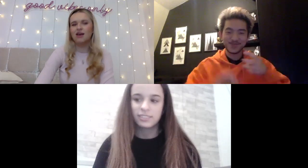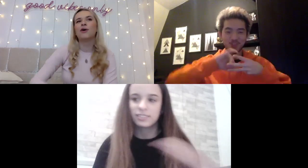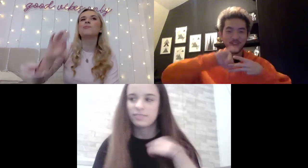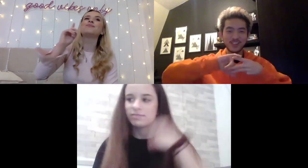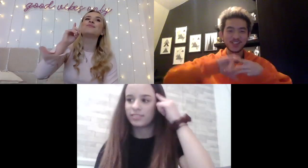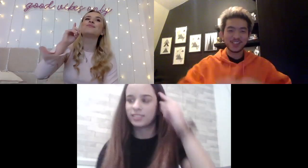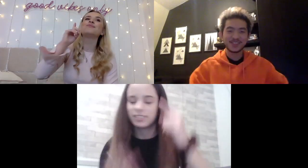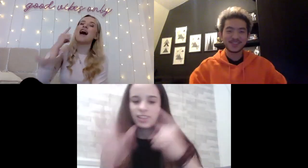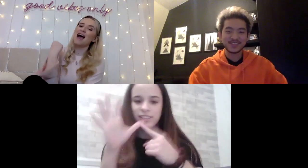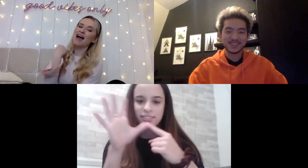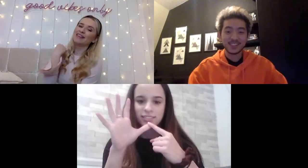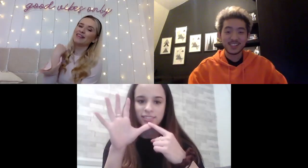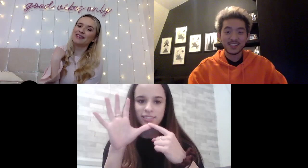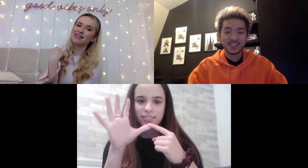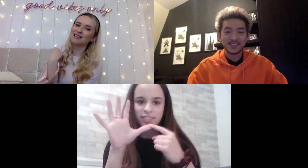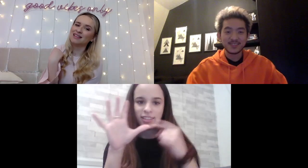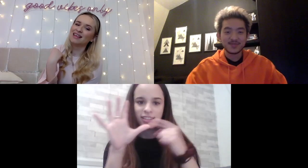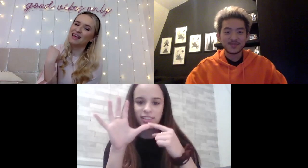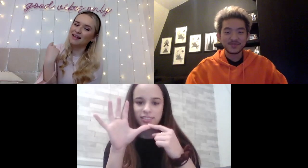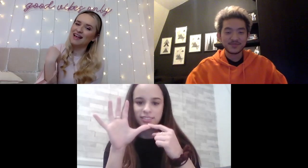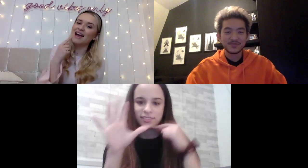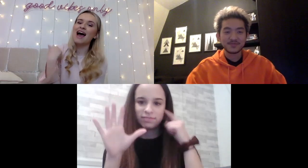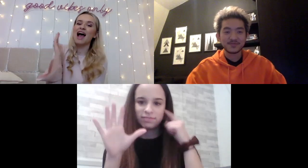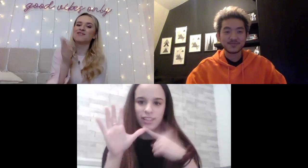B: Which one? Jem: I think 'A'